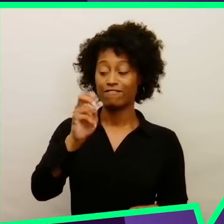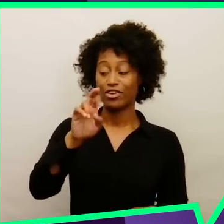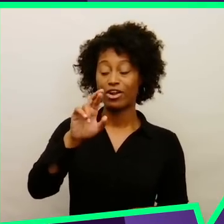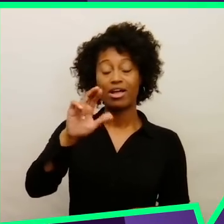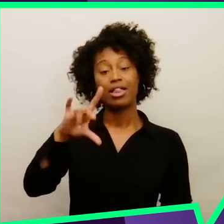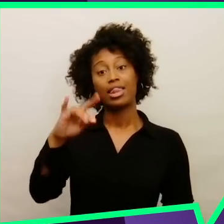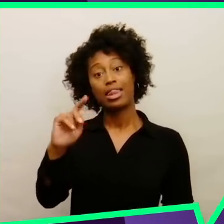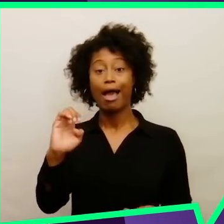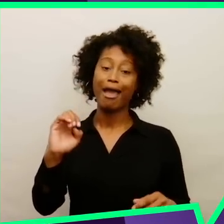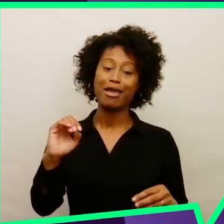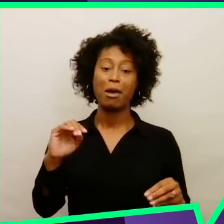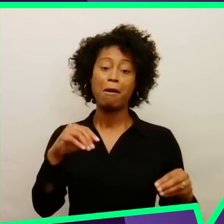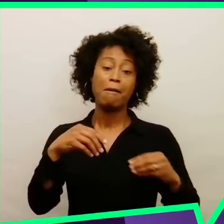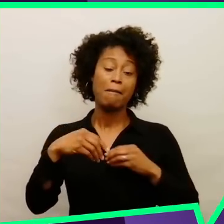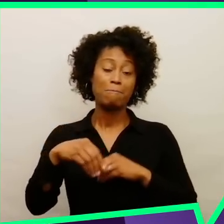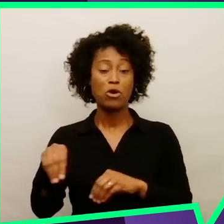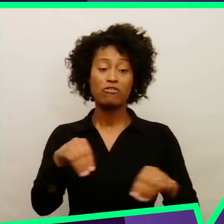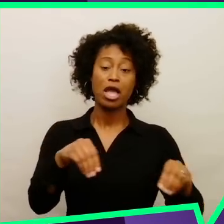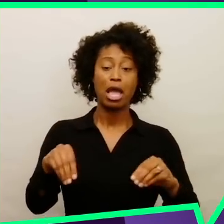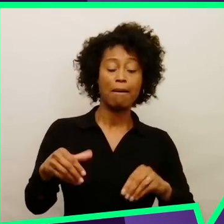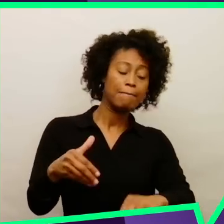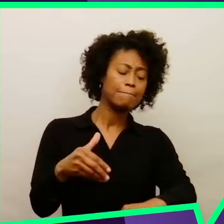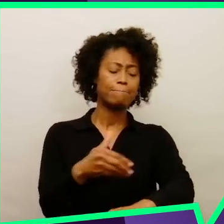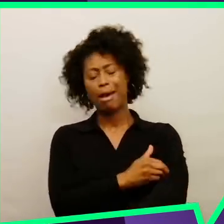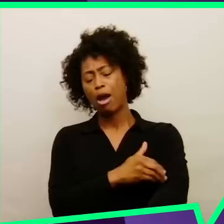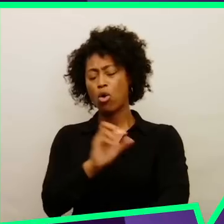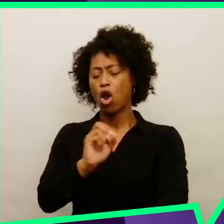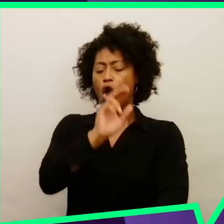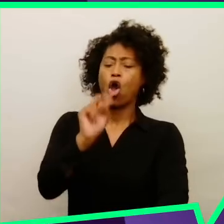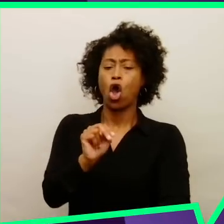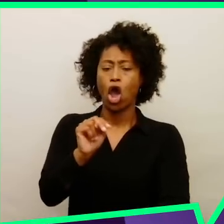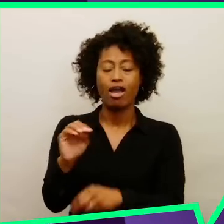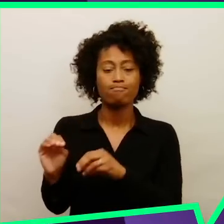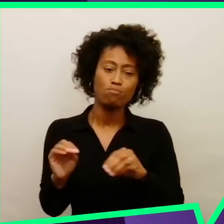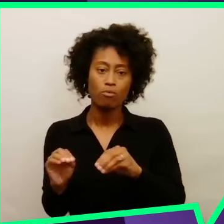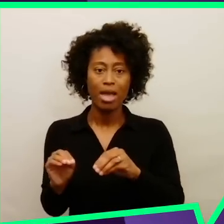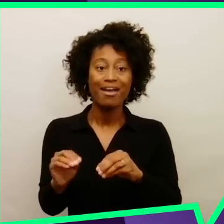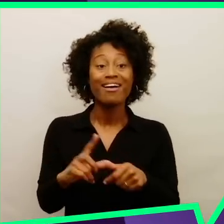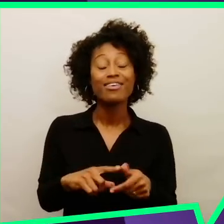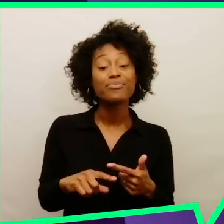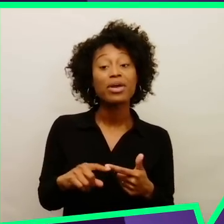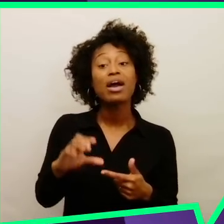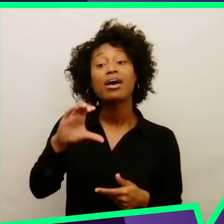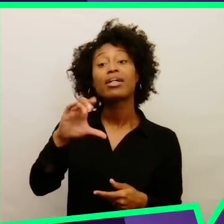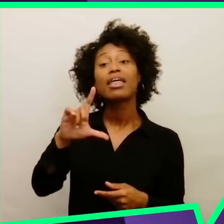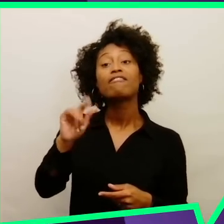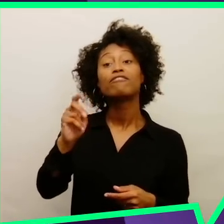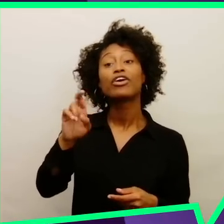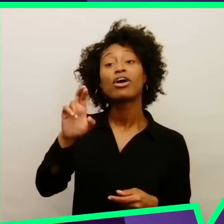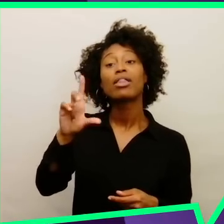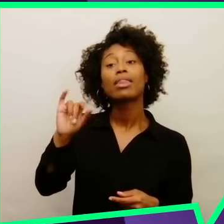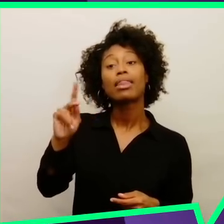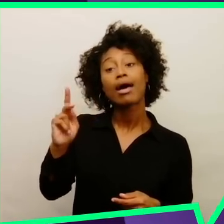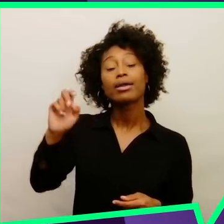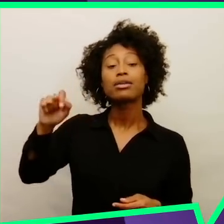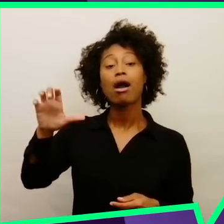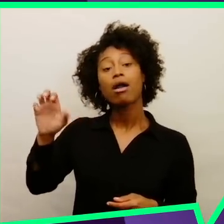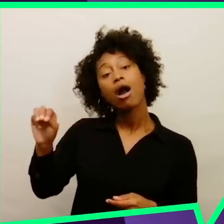we'll call it, the Power On Movement, you can go to Cleverlike.com to learn more. Brian, Erik, thank you so much for joining us.